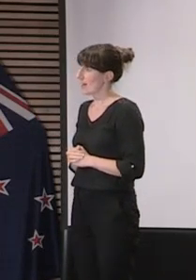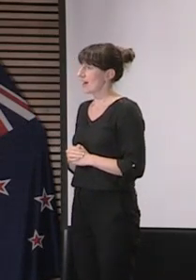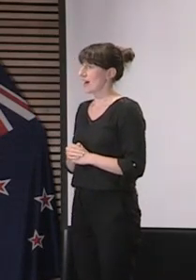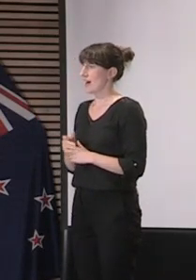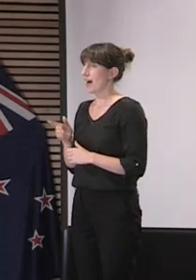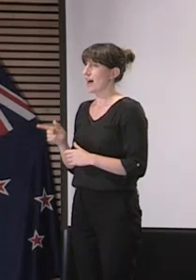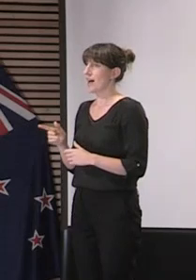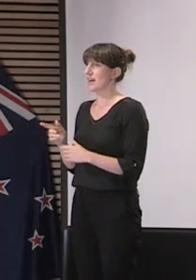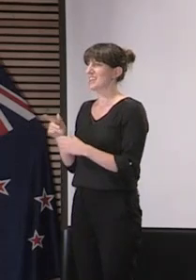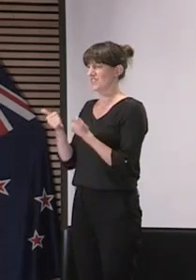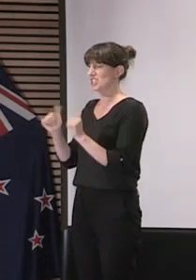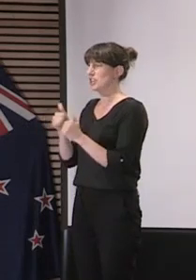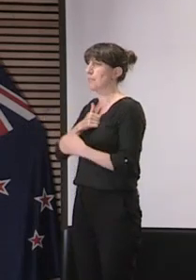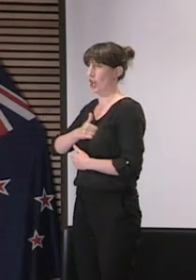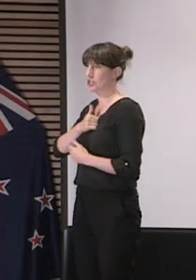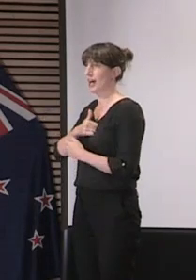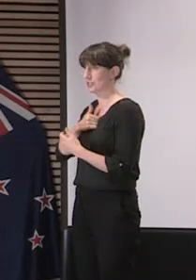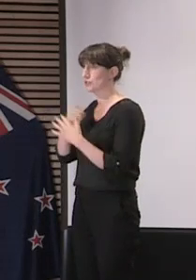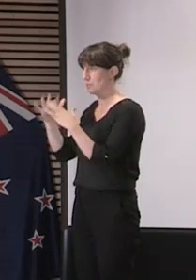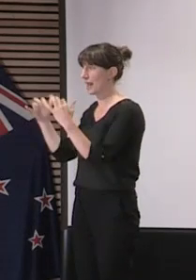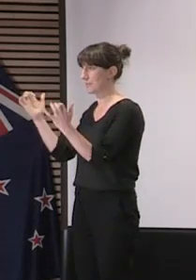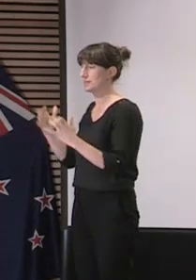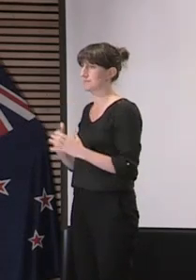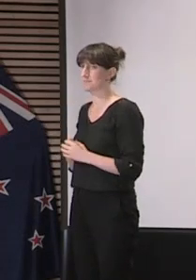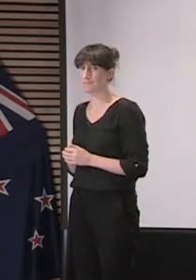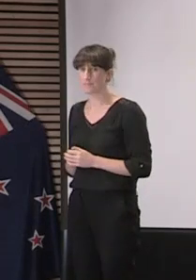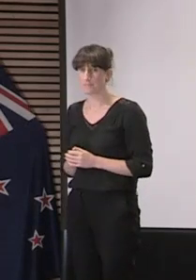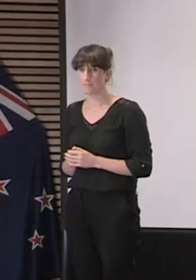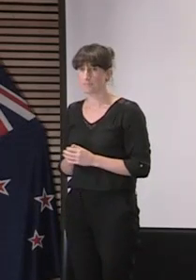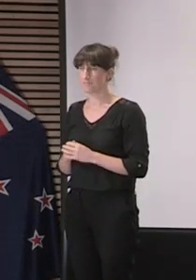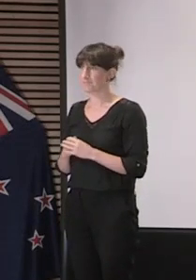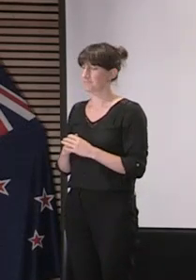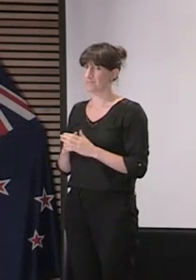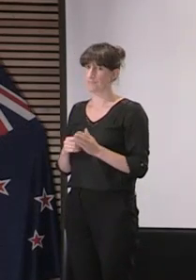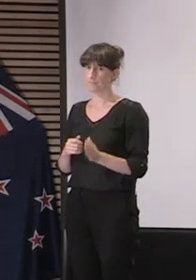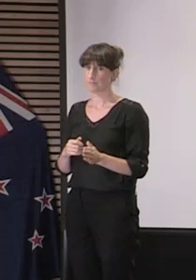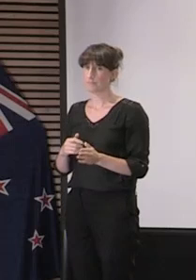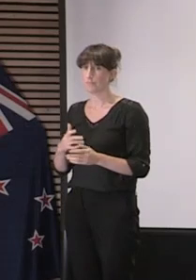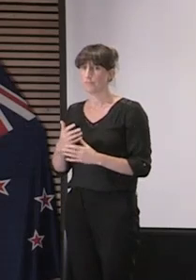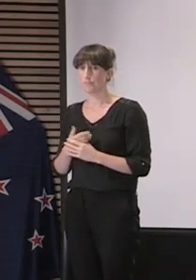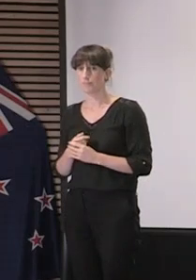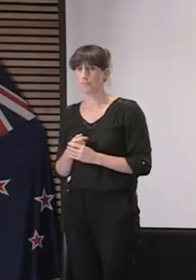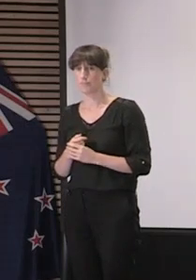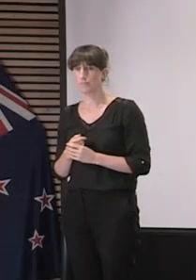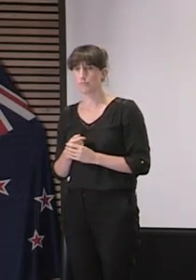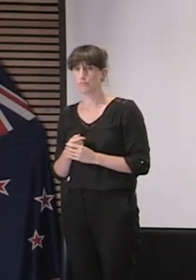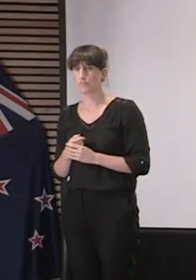conversation with the Prime Minister that I suspect will carry more weight than what police could do. REPORTER: If